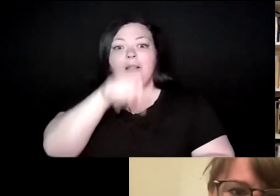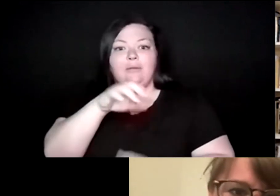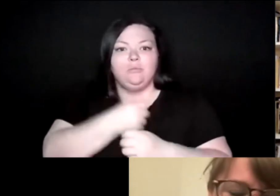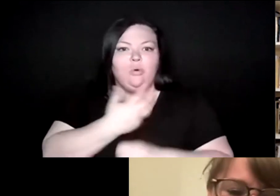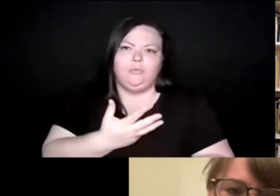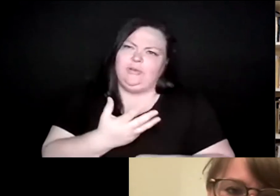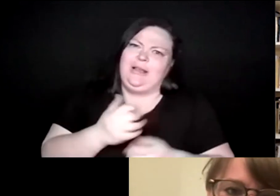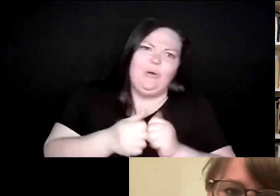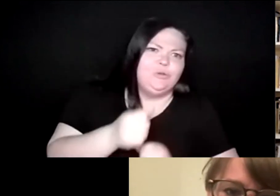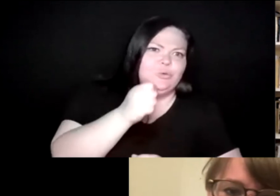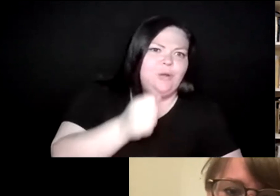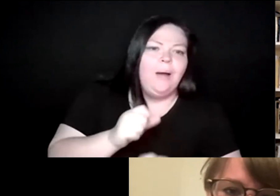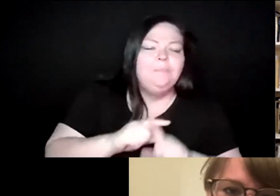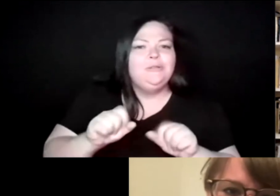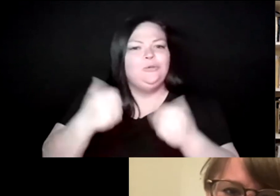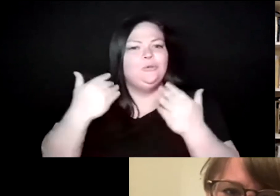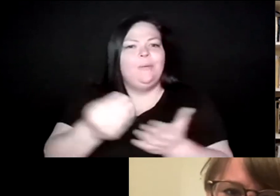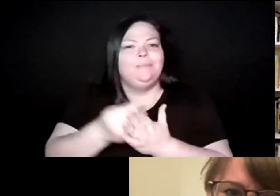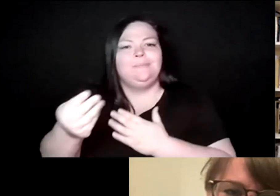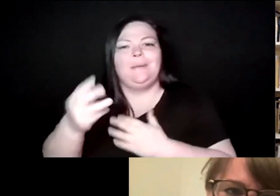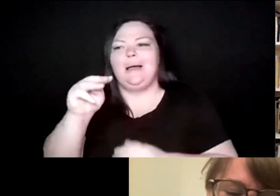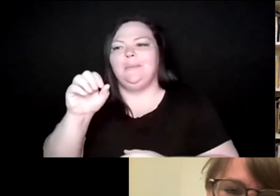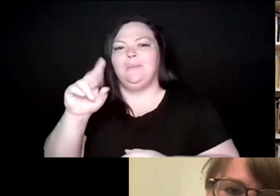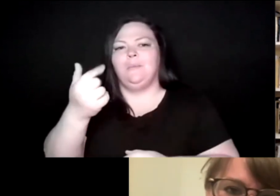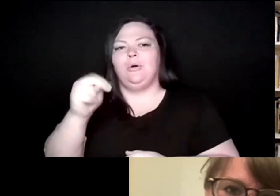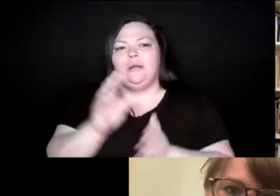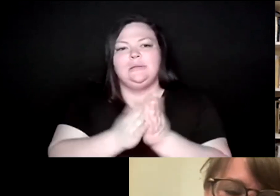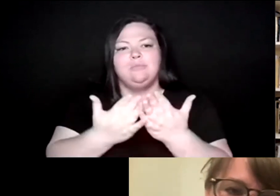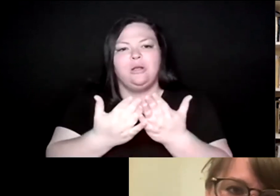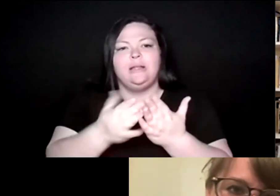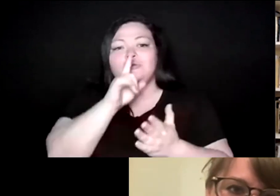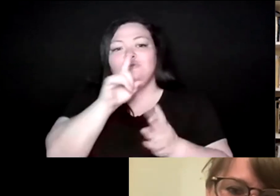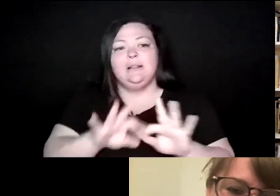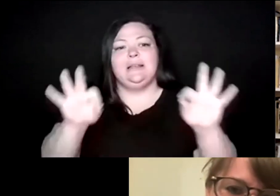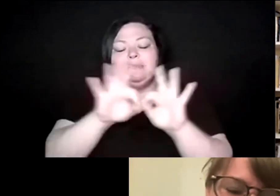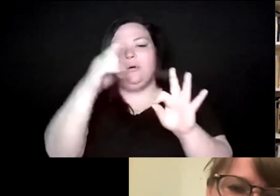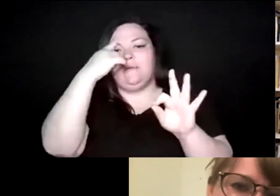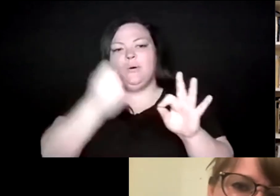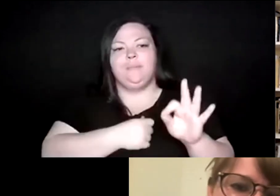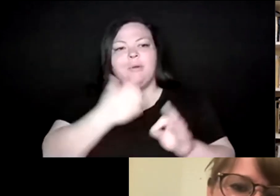to buy Morgan's book, um, that's really important for poets, uh, that their books be out there